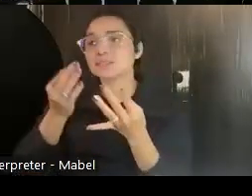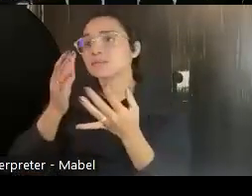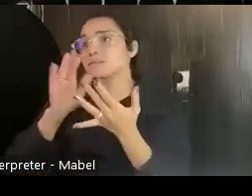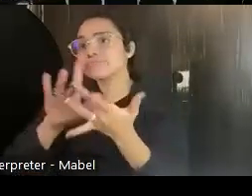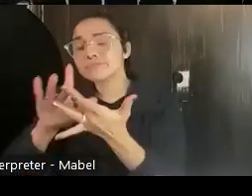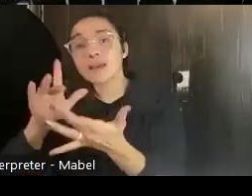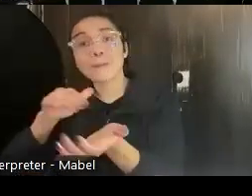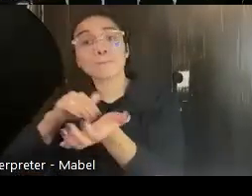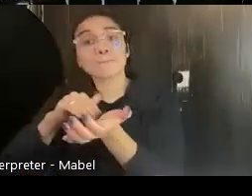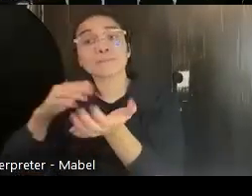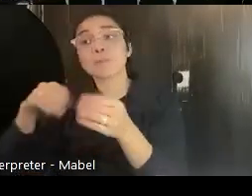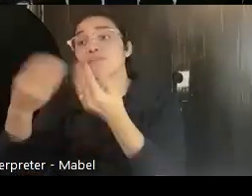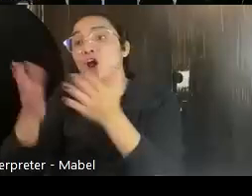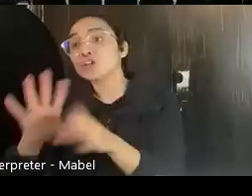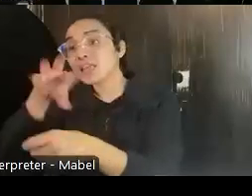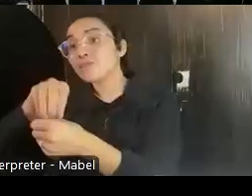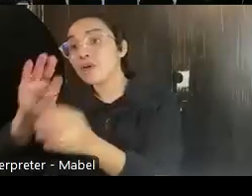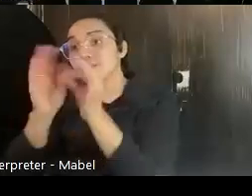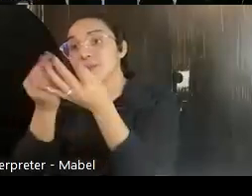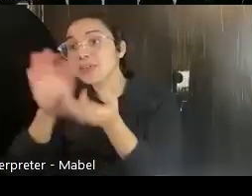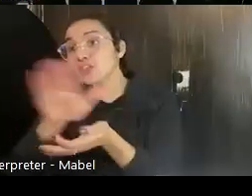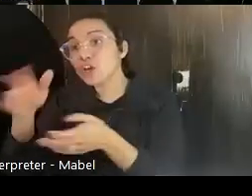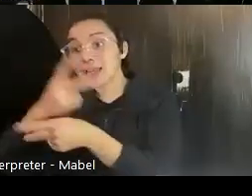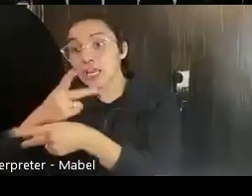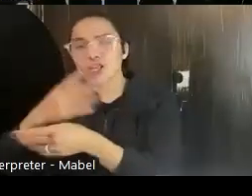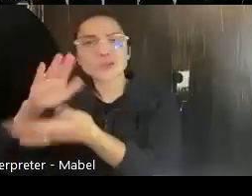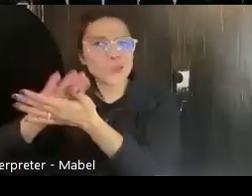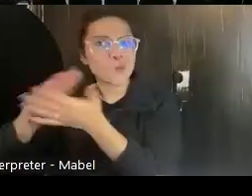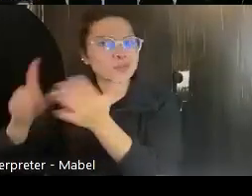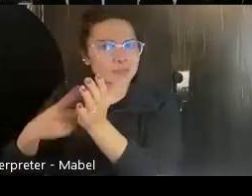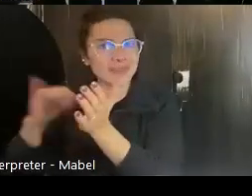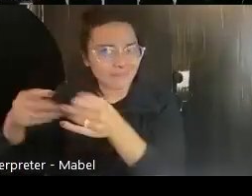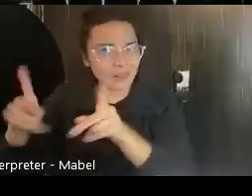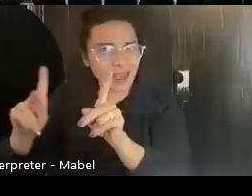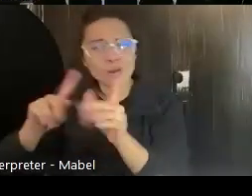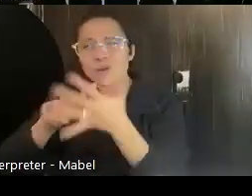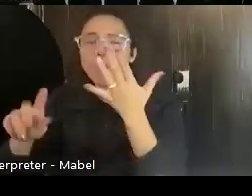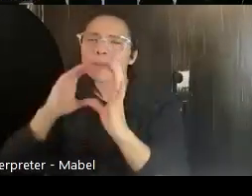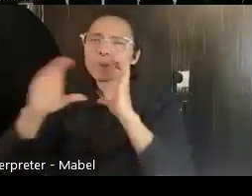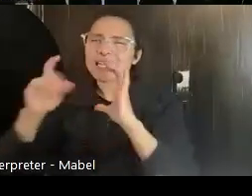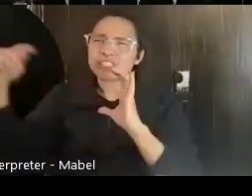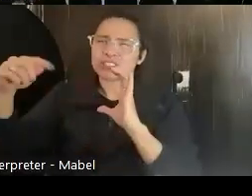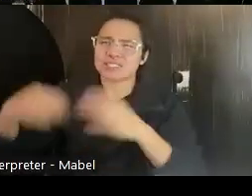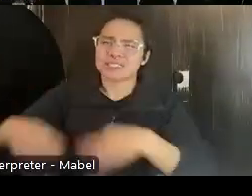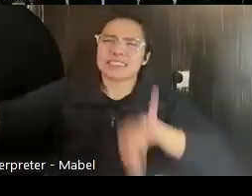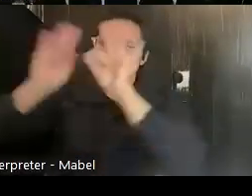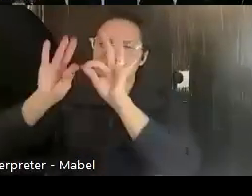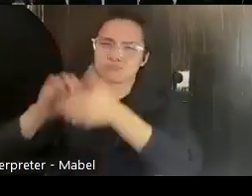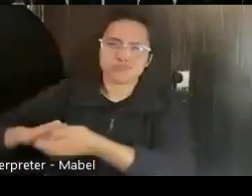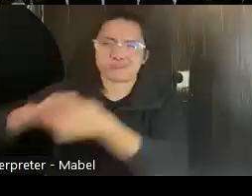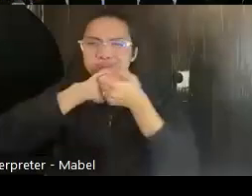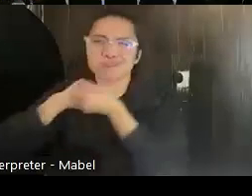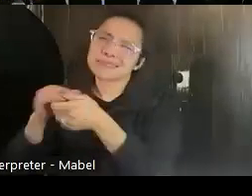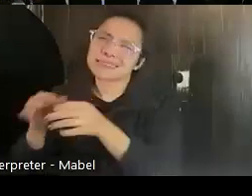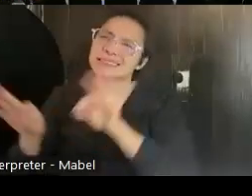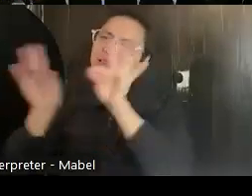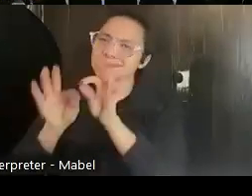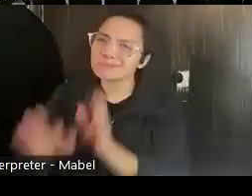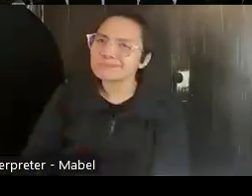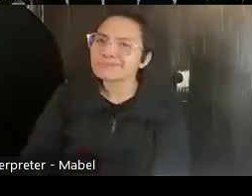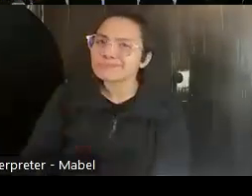care so that communication is is key great other audience questions well raise your hand as I'm as